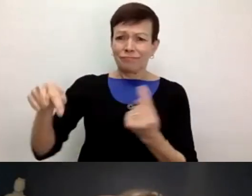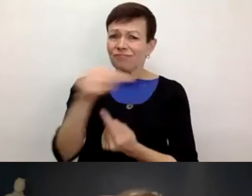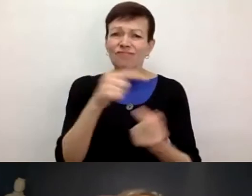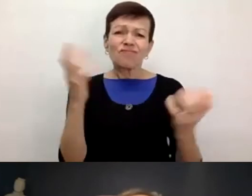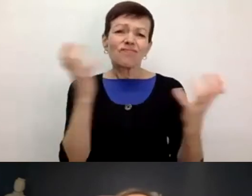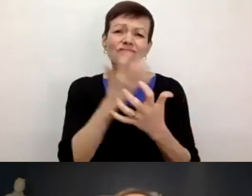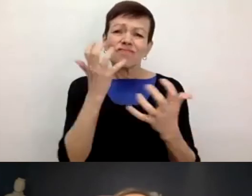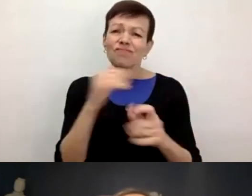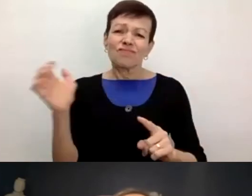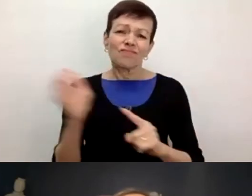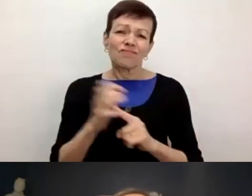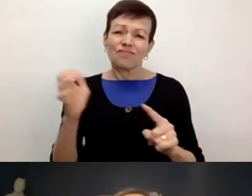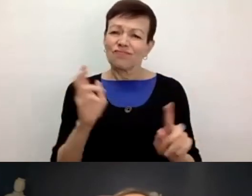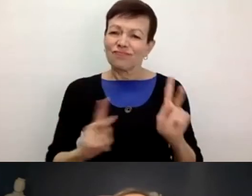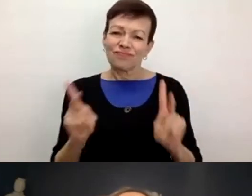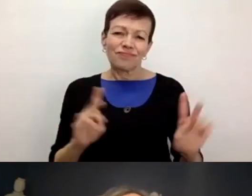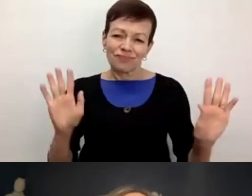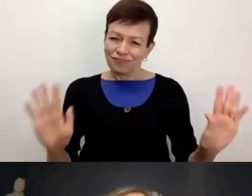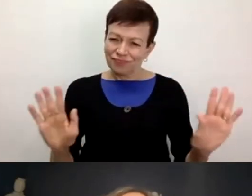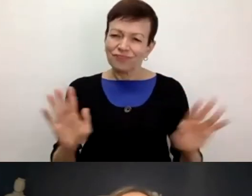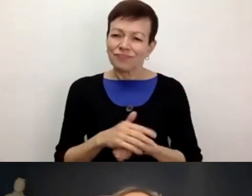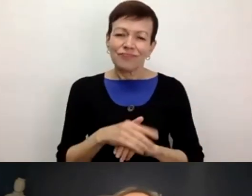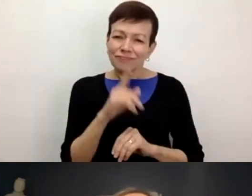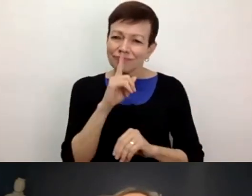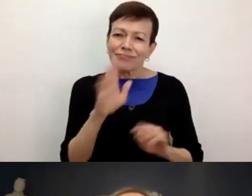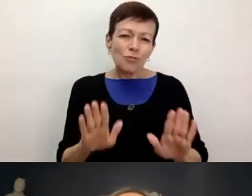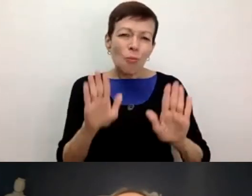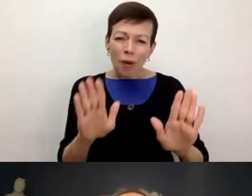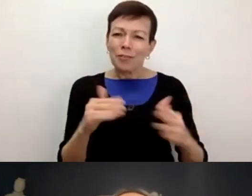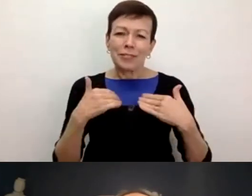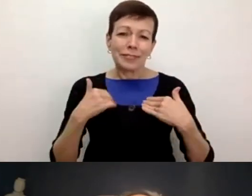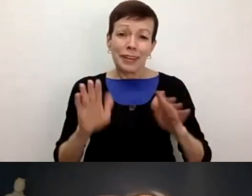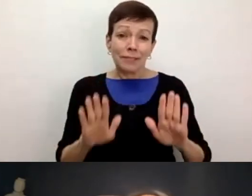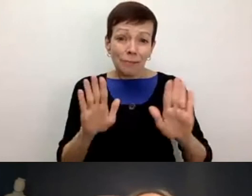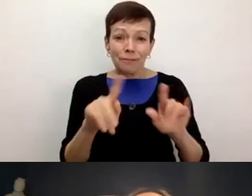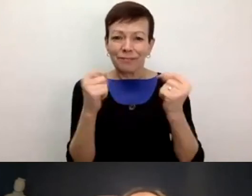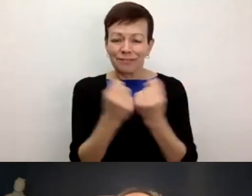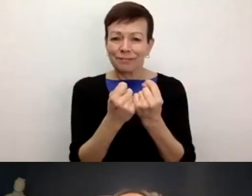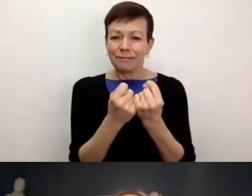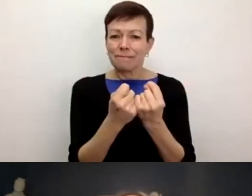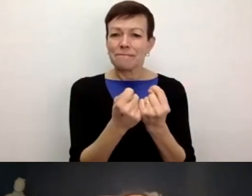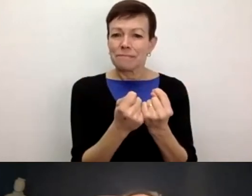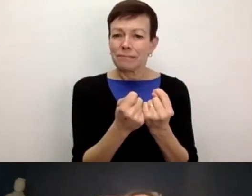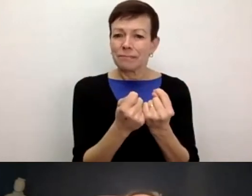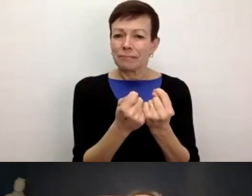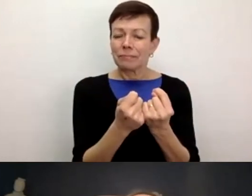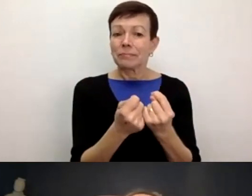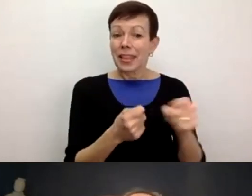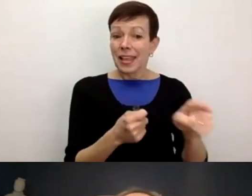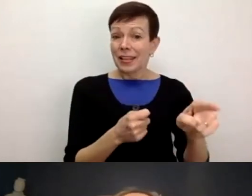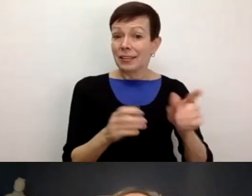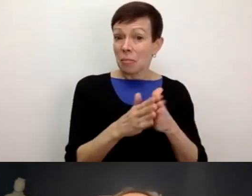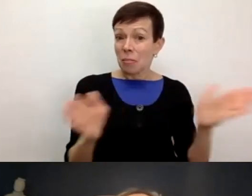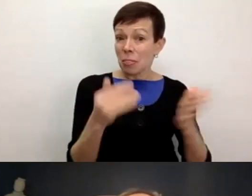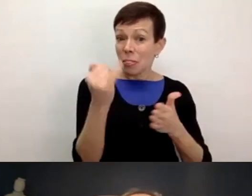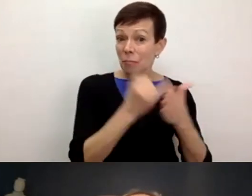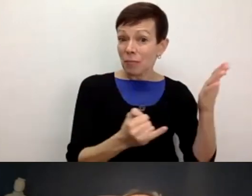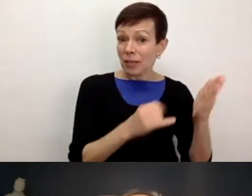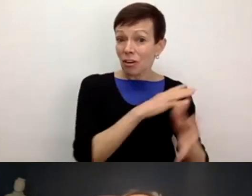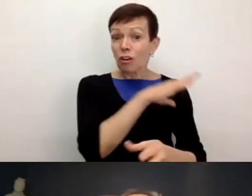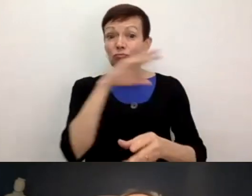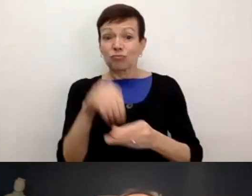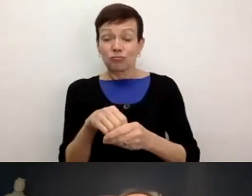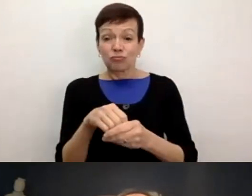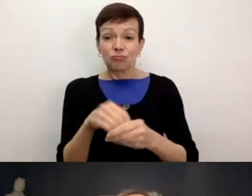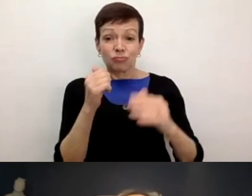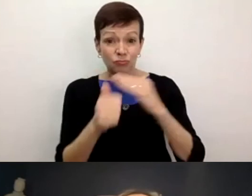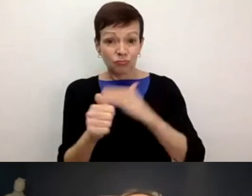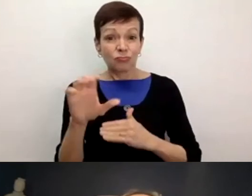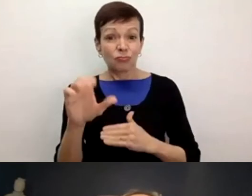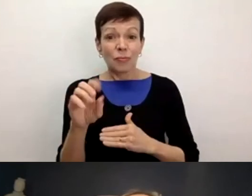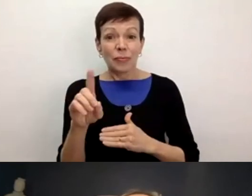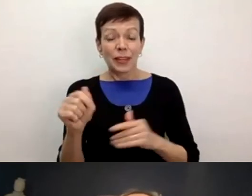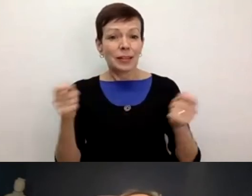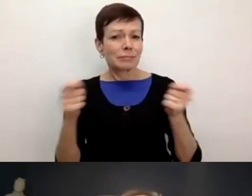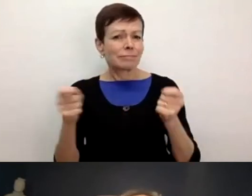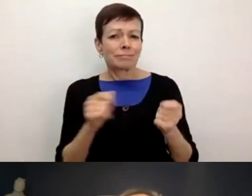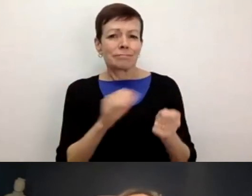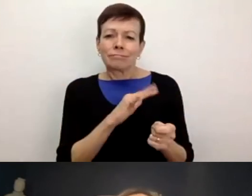And it's so great to be able to add this dimension to our work and to really promoting arts-led